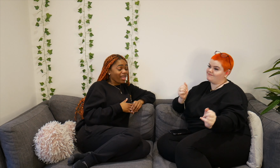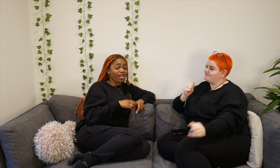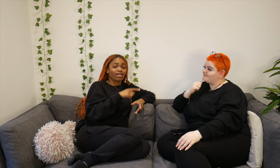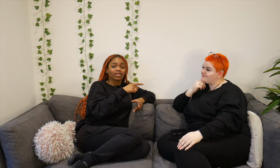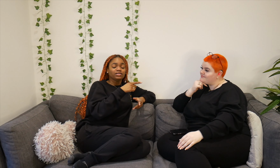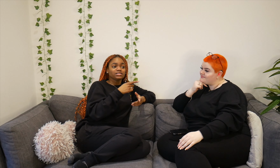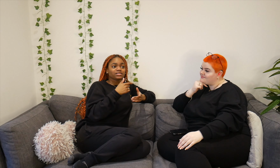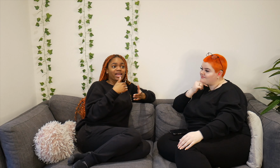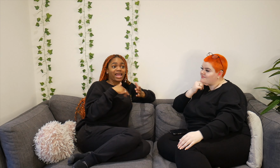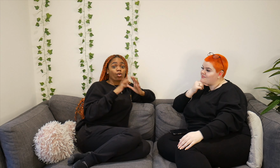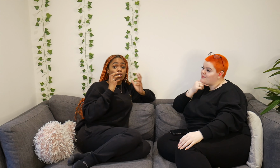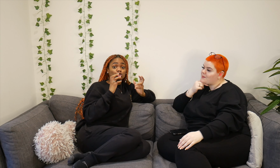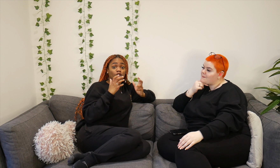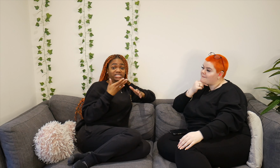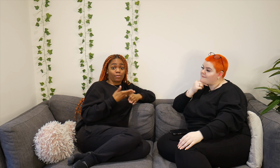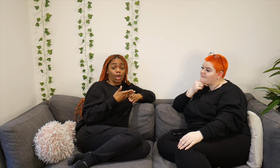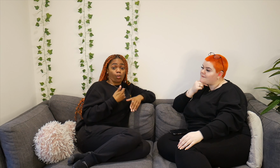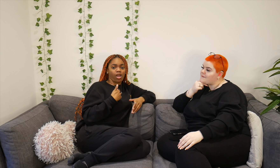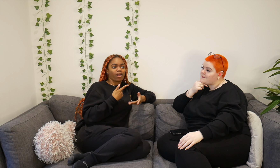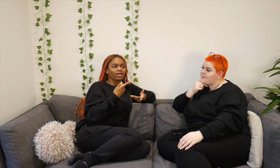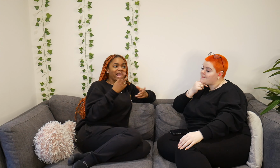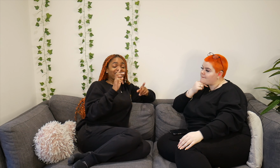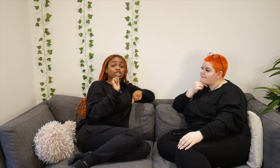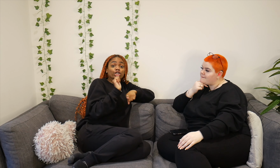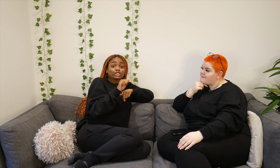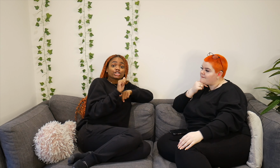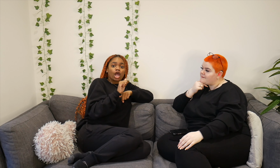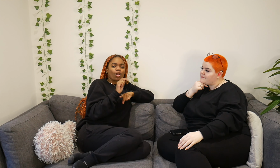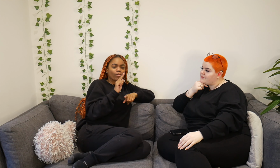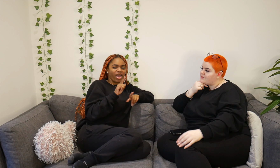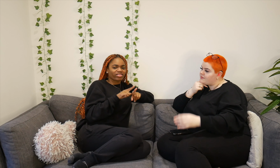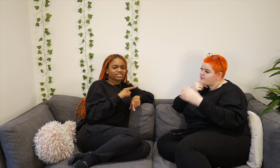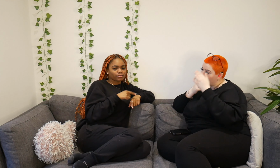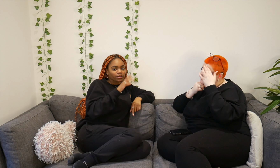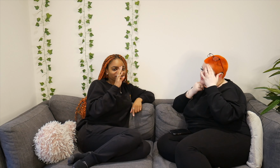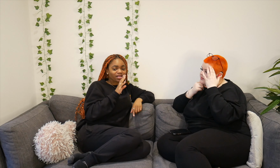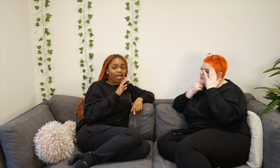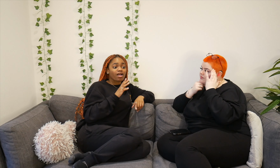In the department where I work, there’s a running joke - which is kind of sad.